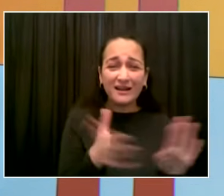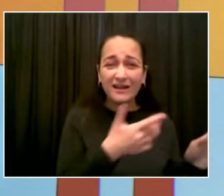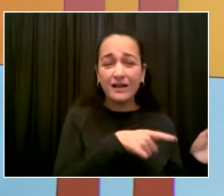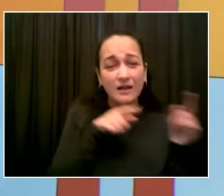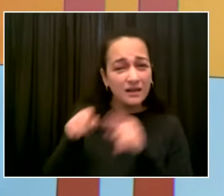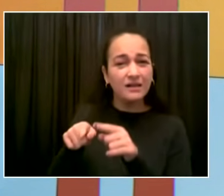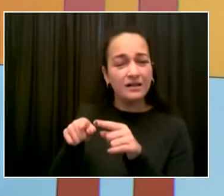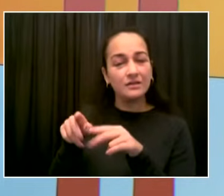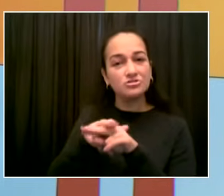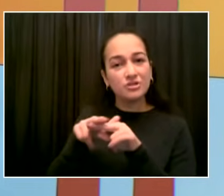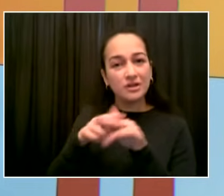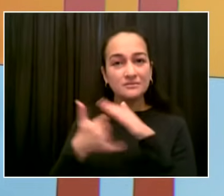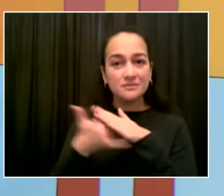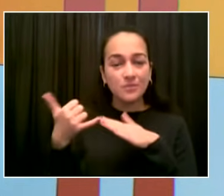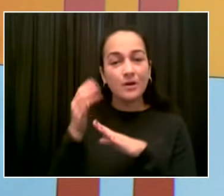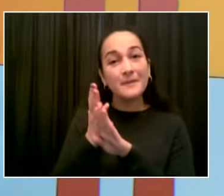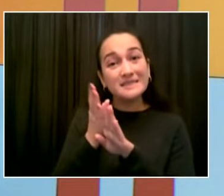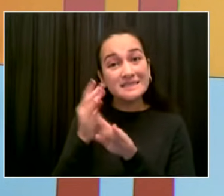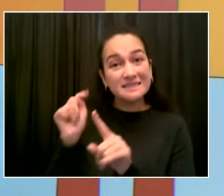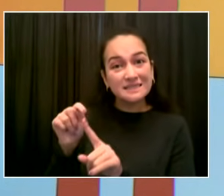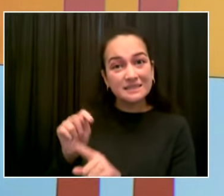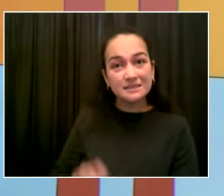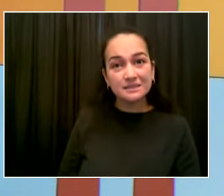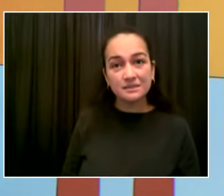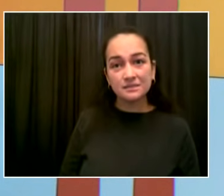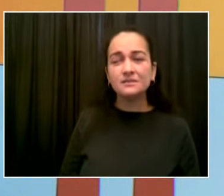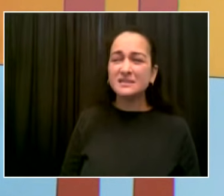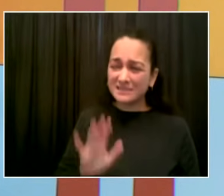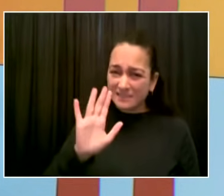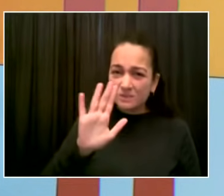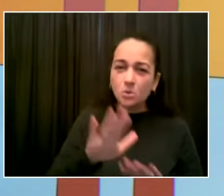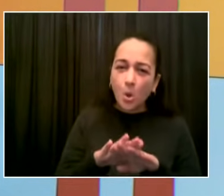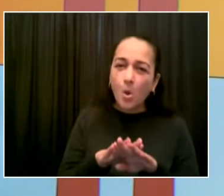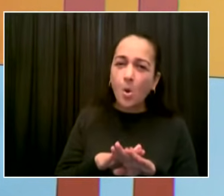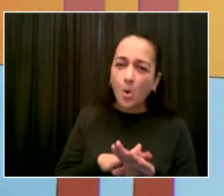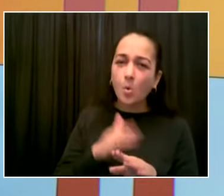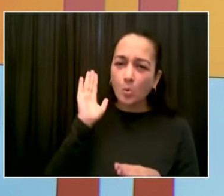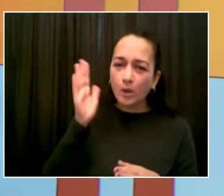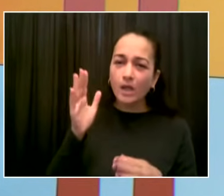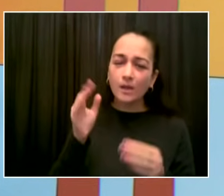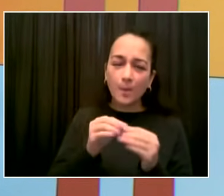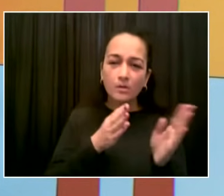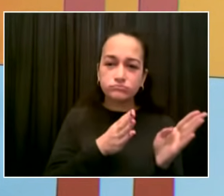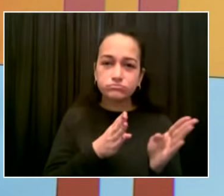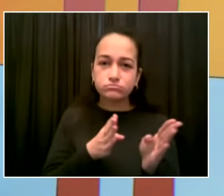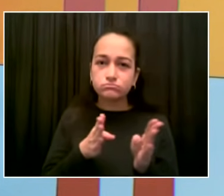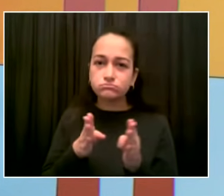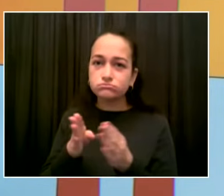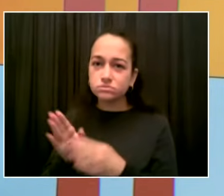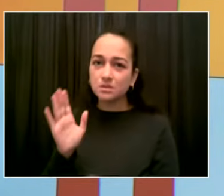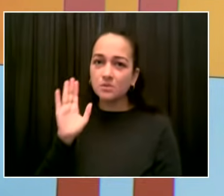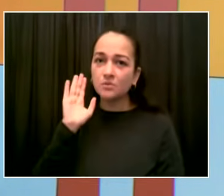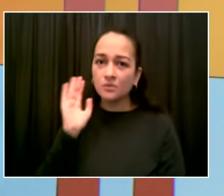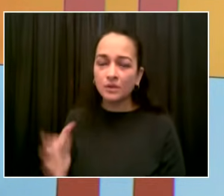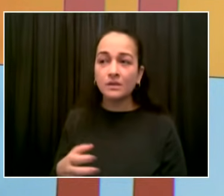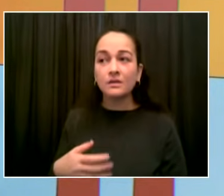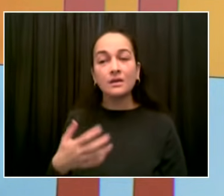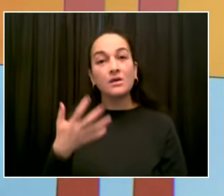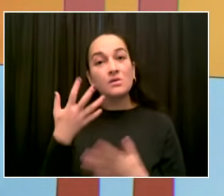TRANSIT. WE DO SEE PROGRESSN I TERMS OF FOLKS GOING BACK TO THE SUBWAYS. WE'VE MADE A LOT OF